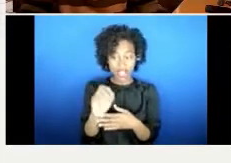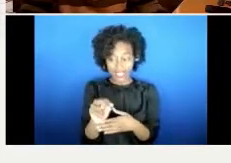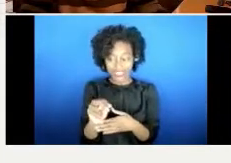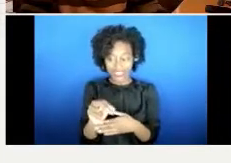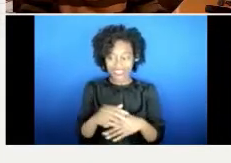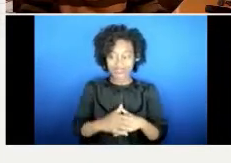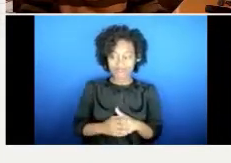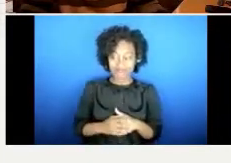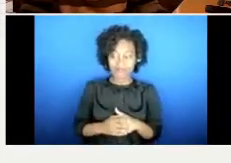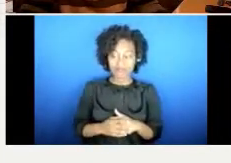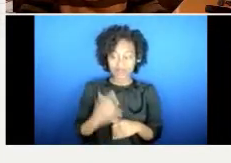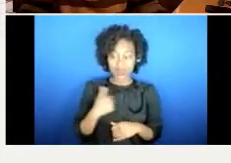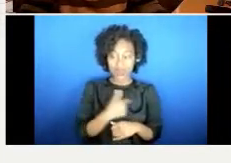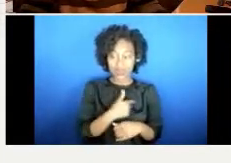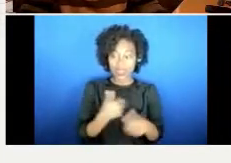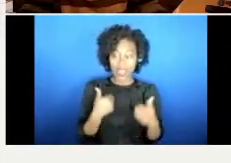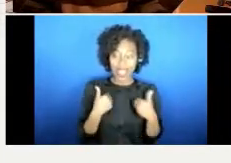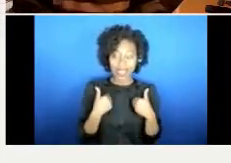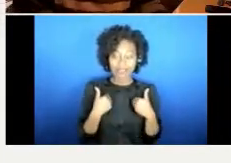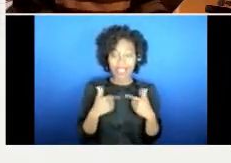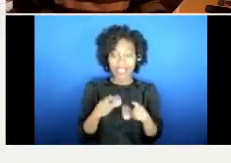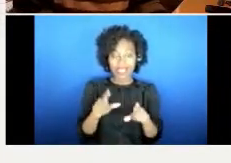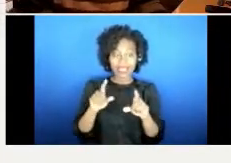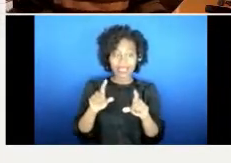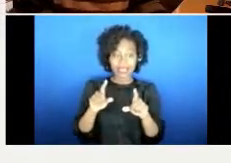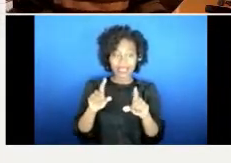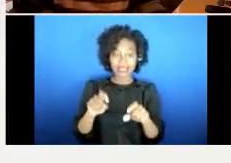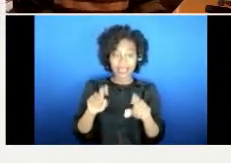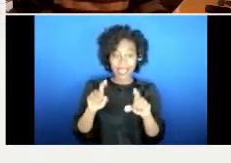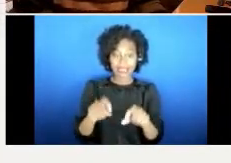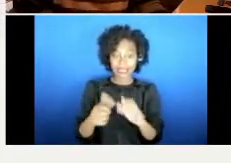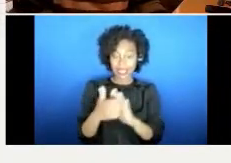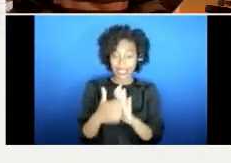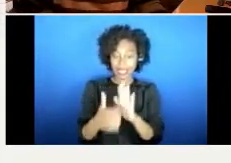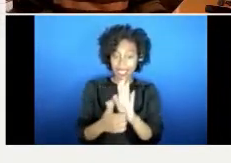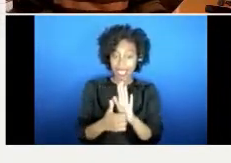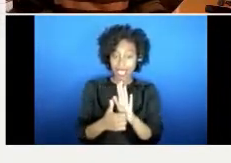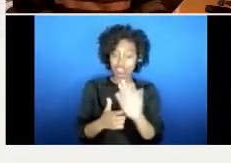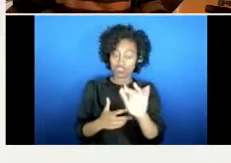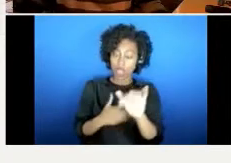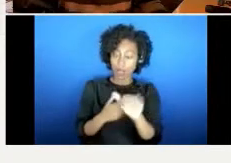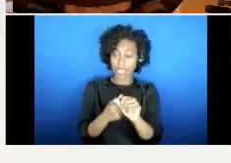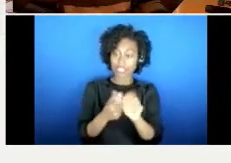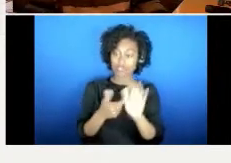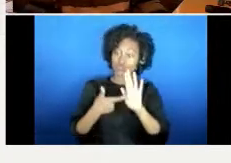to update or to show... [Demonstrating]